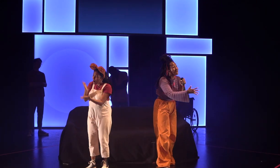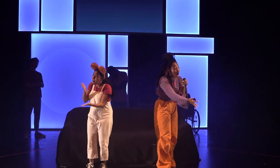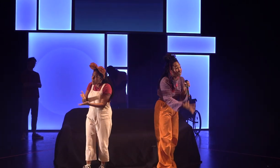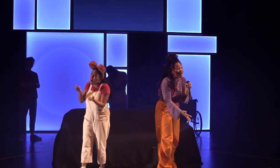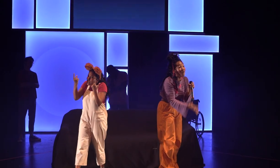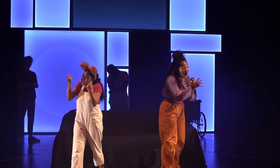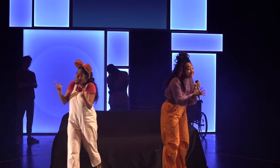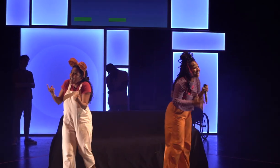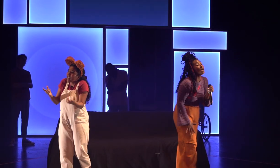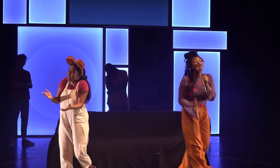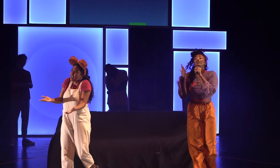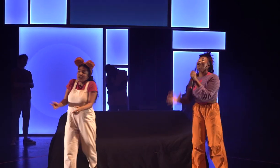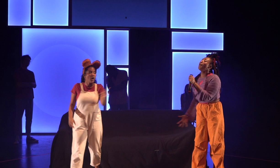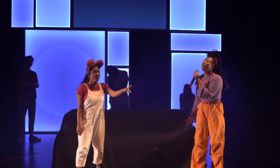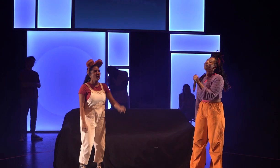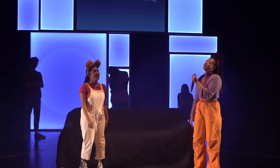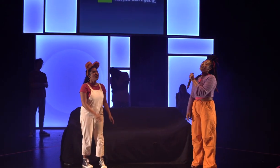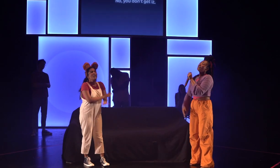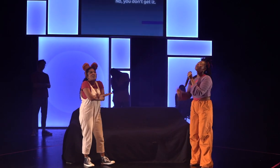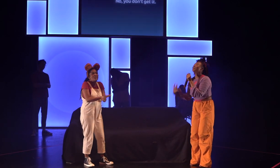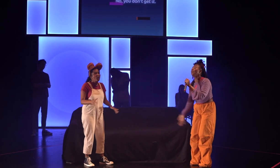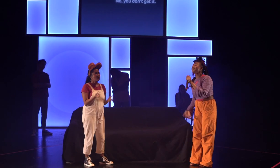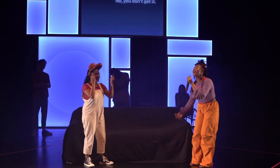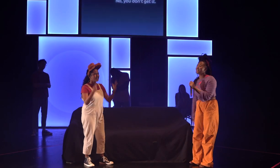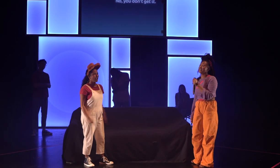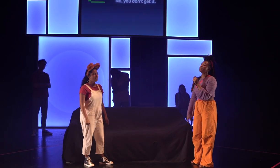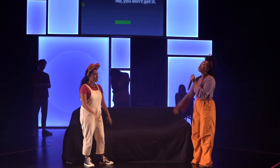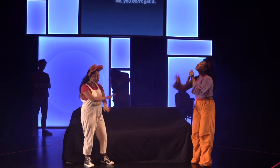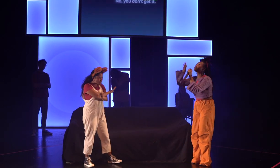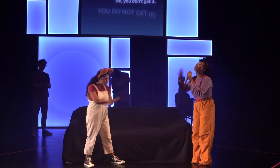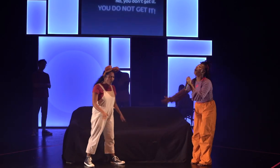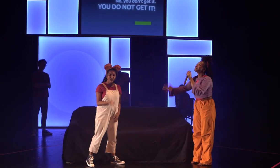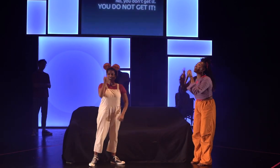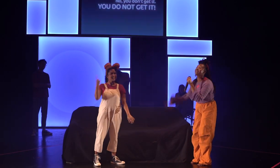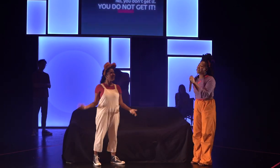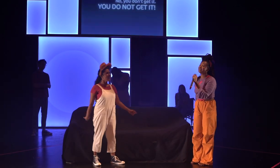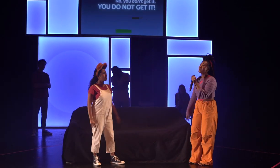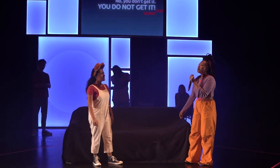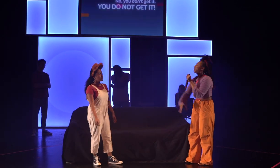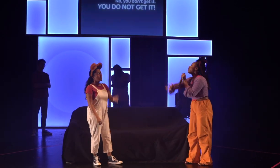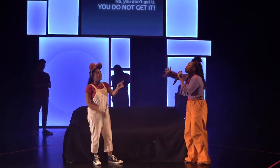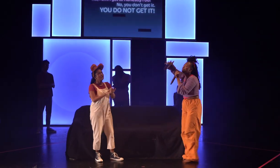sis, honestly, I do, I get it. 'No, you don't get it, you do not get it. I don't want